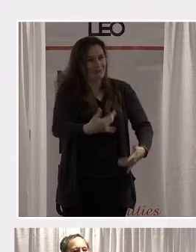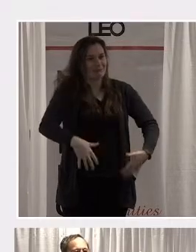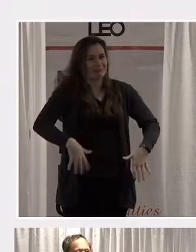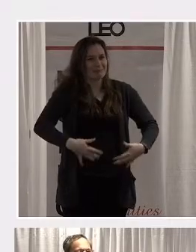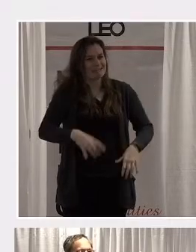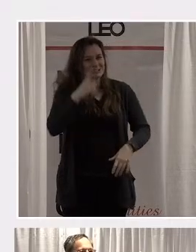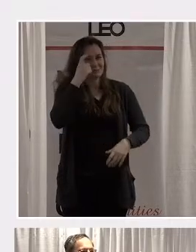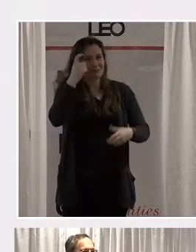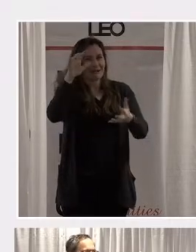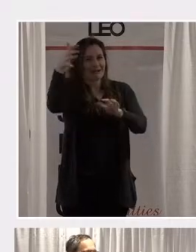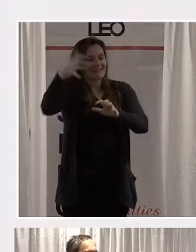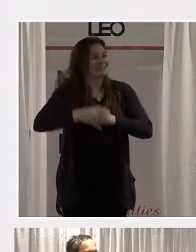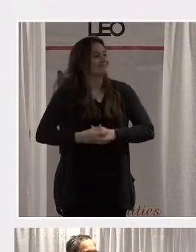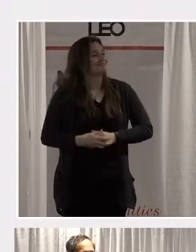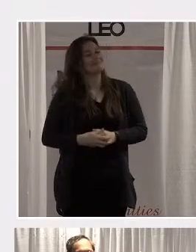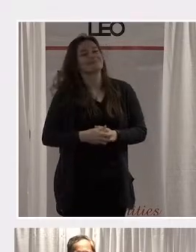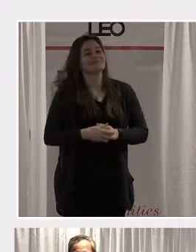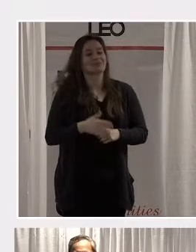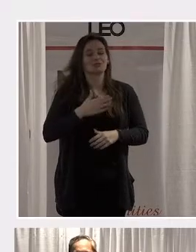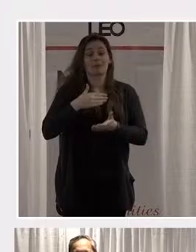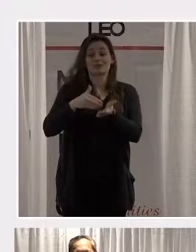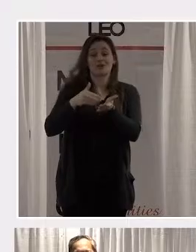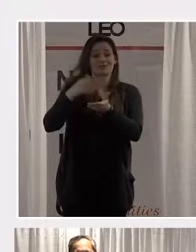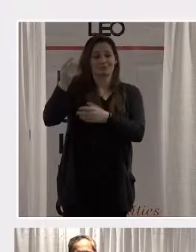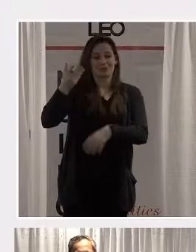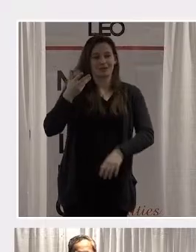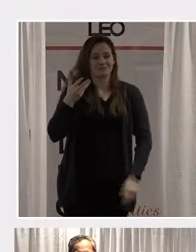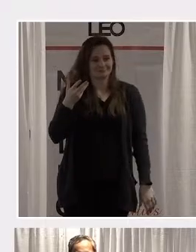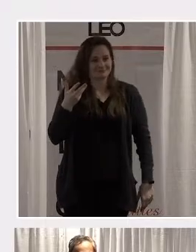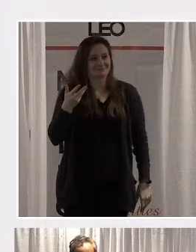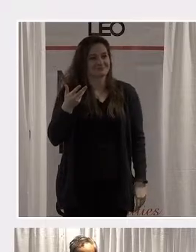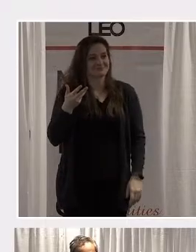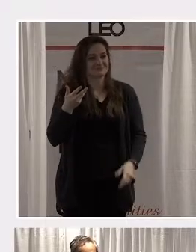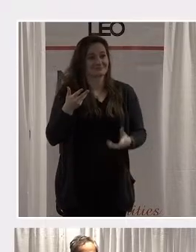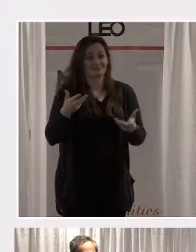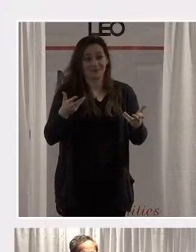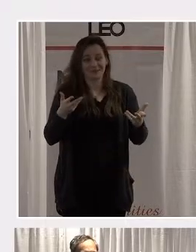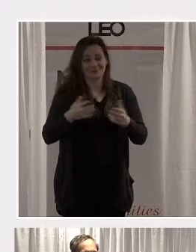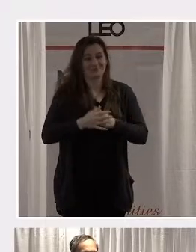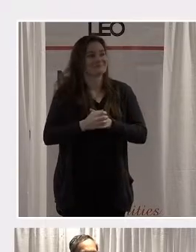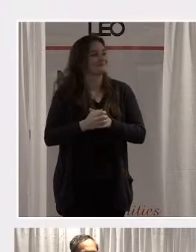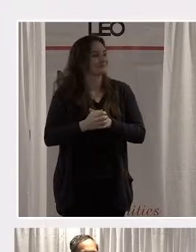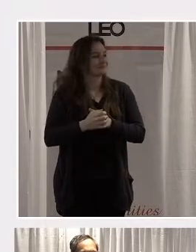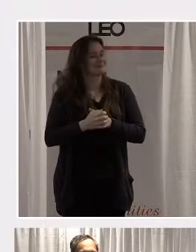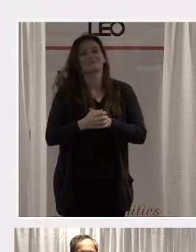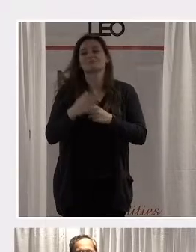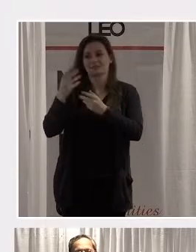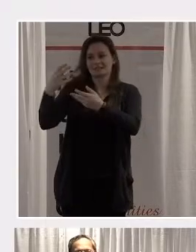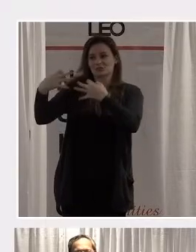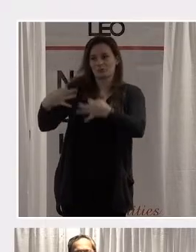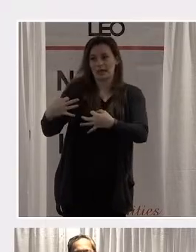ONE OF THE THINGS MY DOCTOR SAID TO ME, TALKING ABOUT WHAT I CAN DO AND WHAT I CAN'T DO